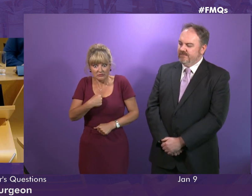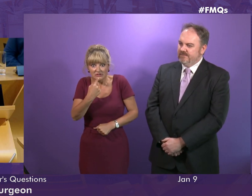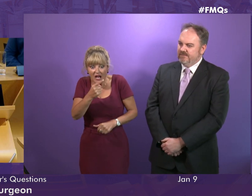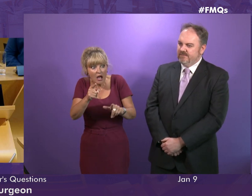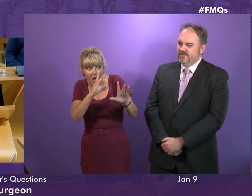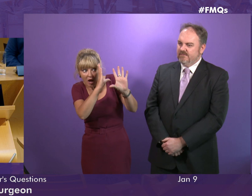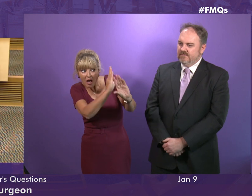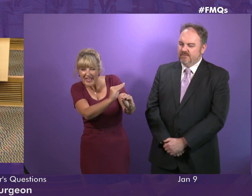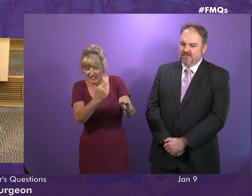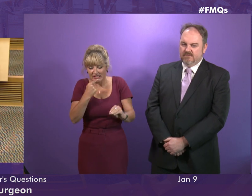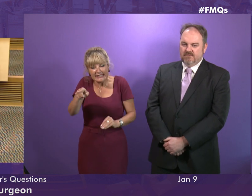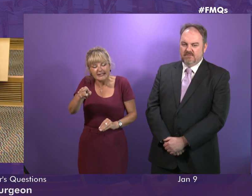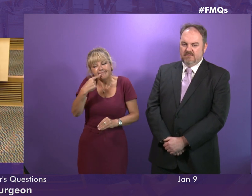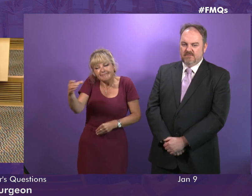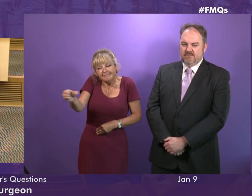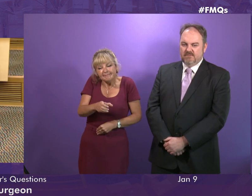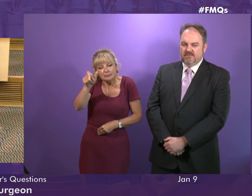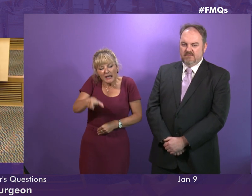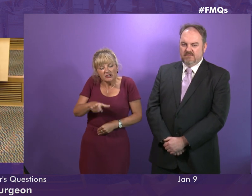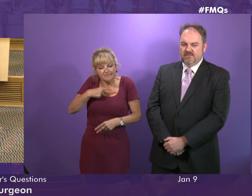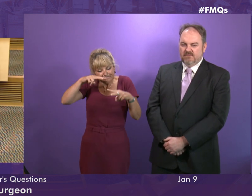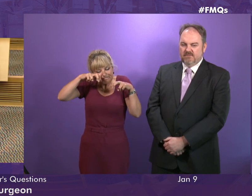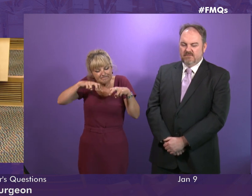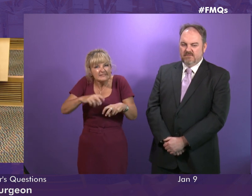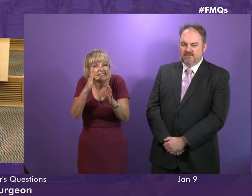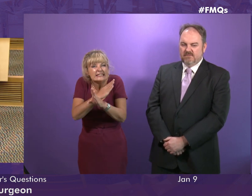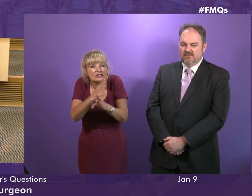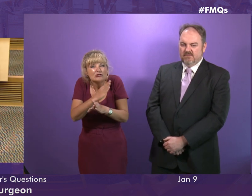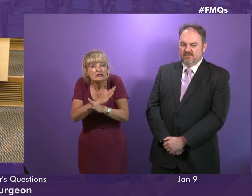commissioned in secret an analysis of why the pass rate had fallen. What I have told